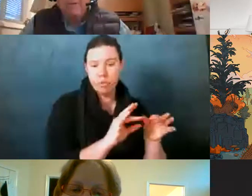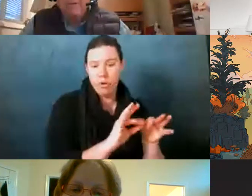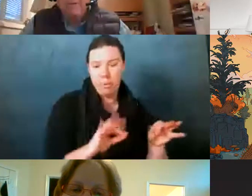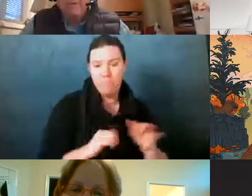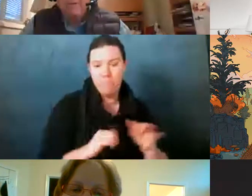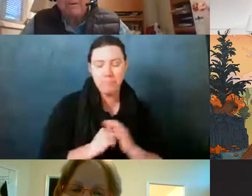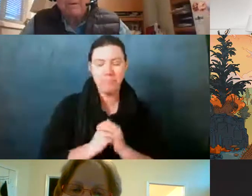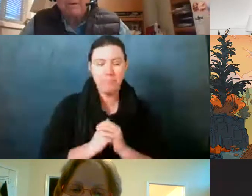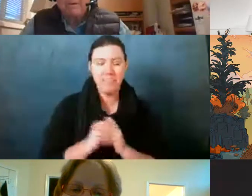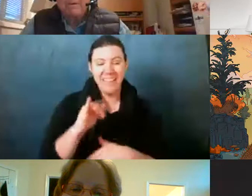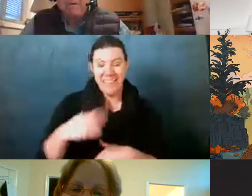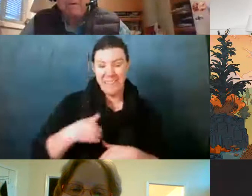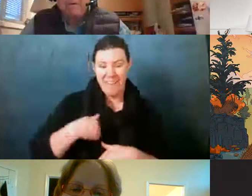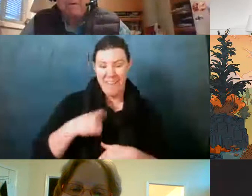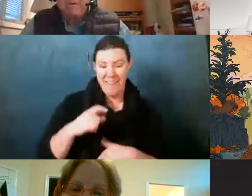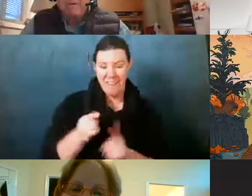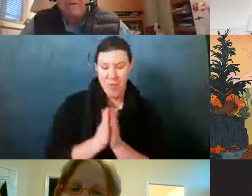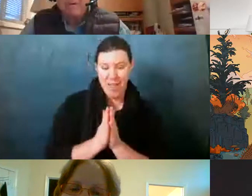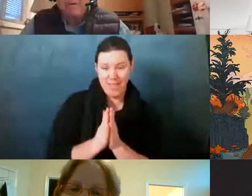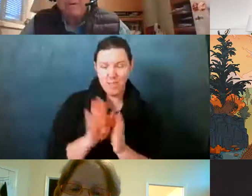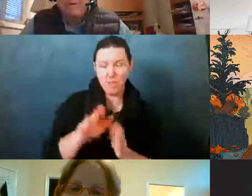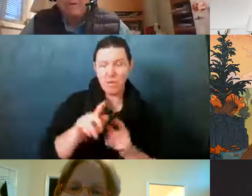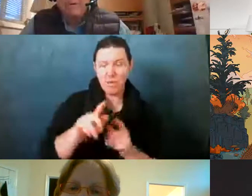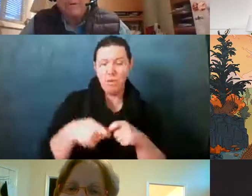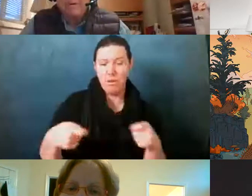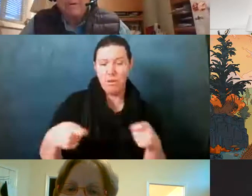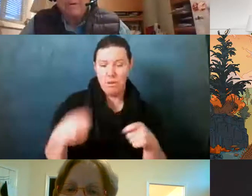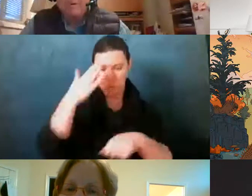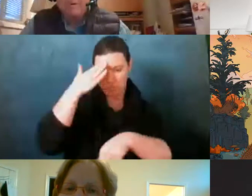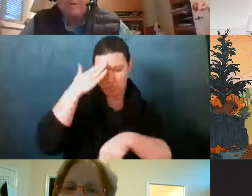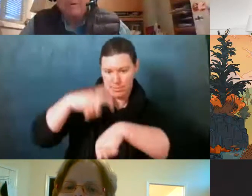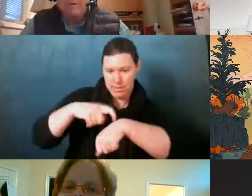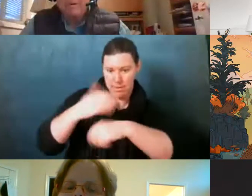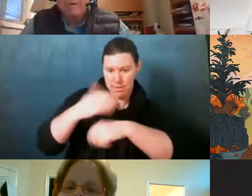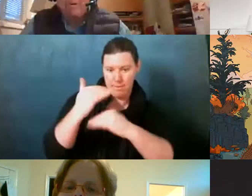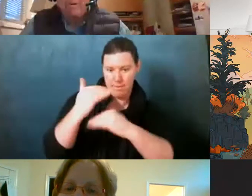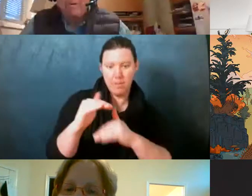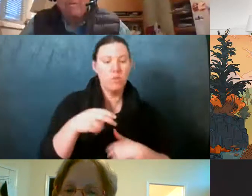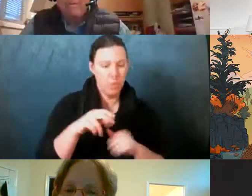because of the time limitation, you can also continue with your comments in written form.